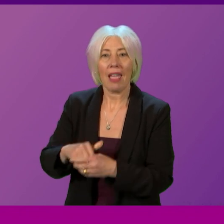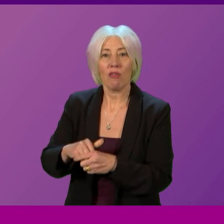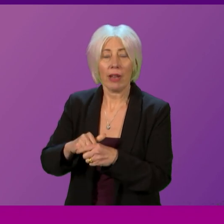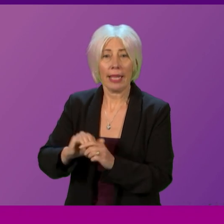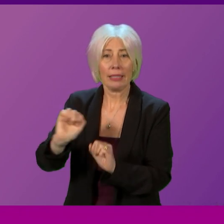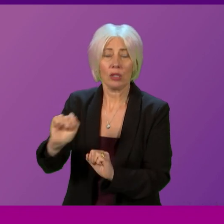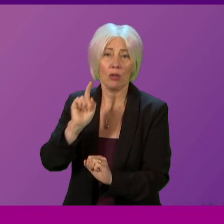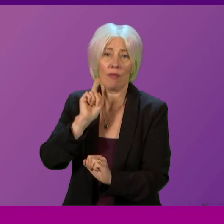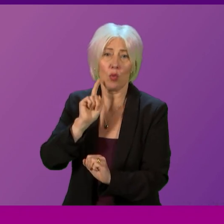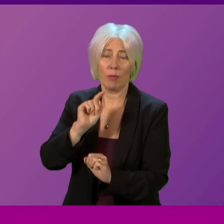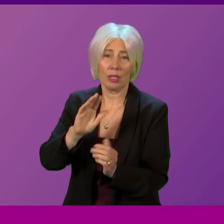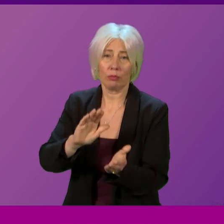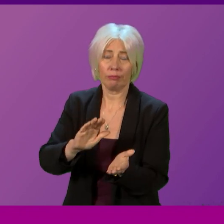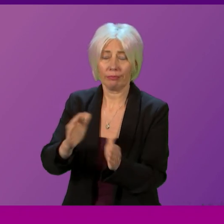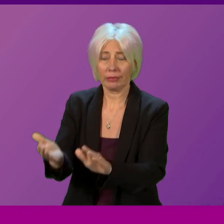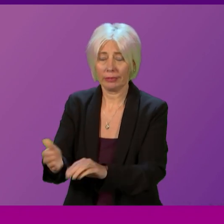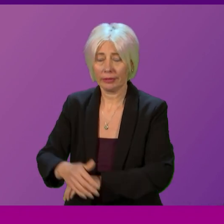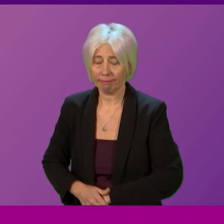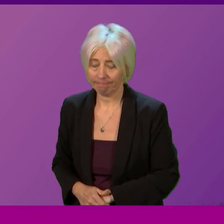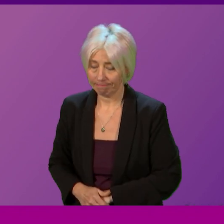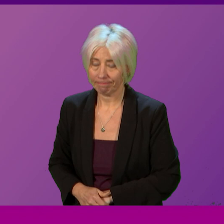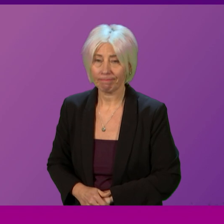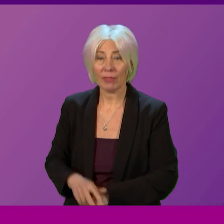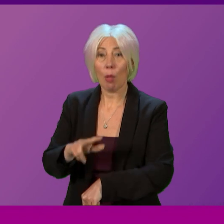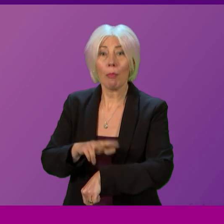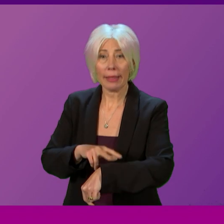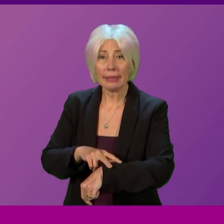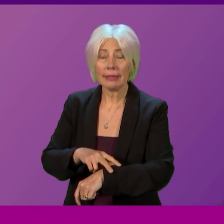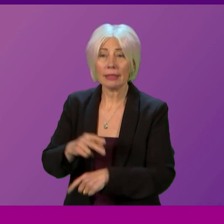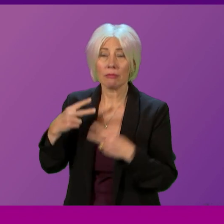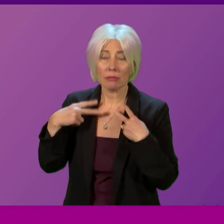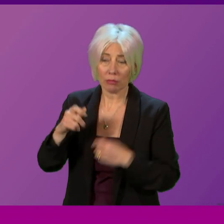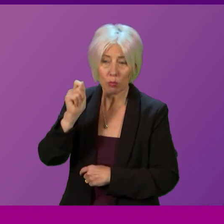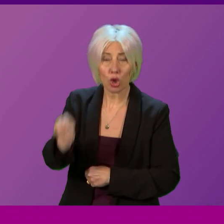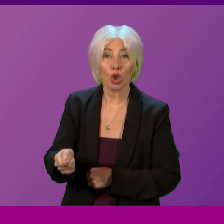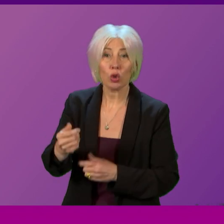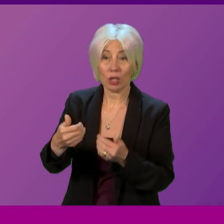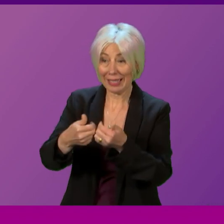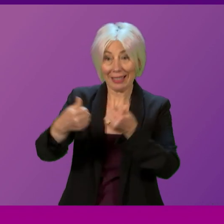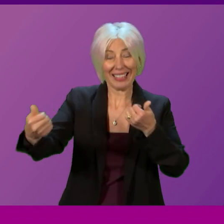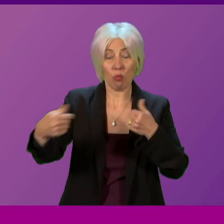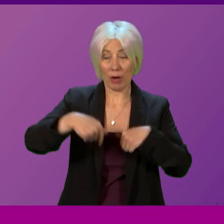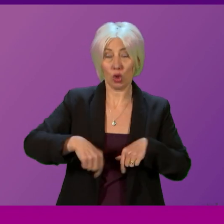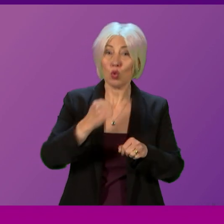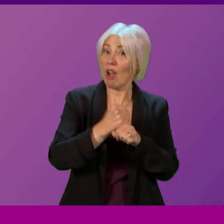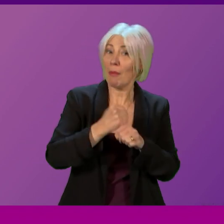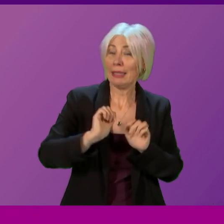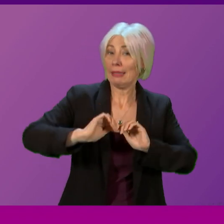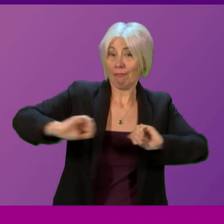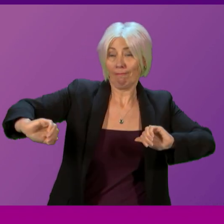McCartney. Police and prosecutors operate independently of Government, so I will not go into details